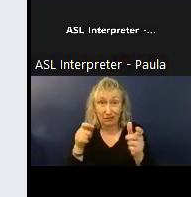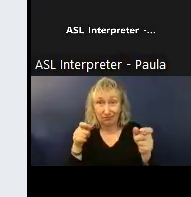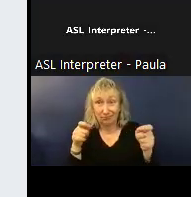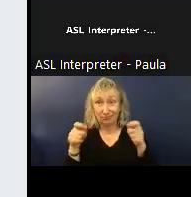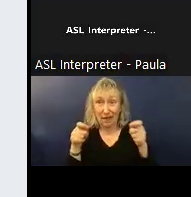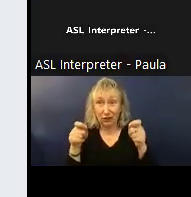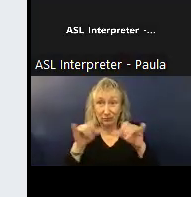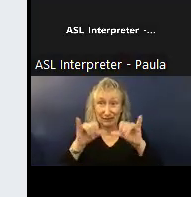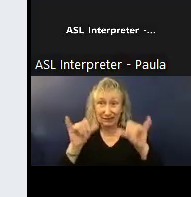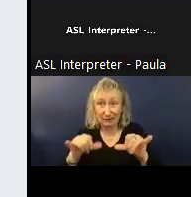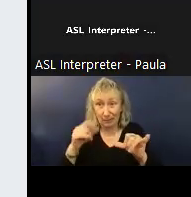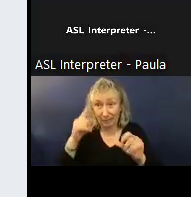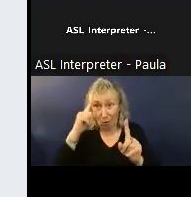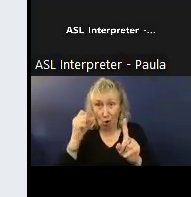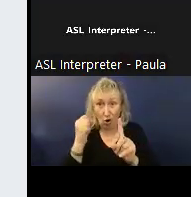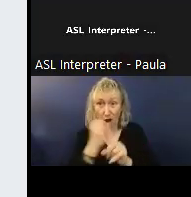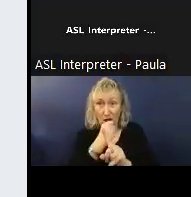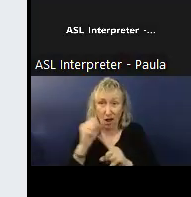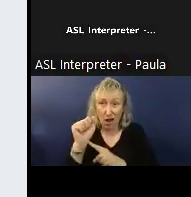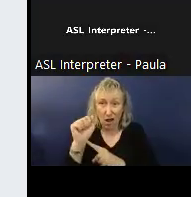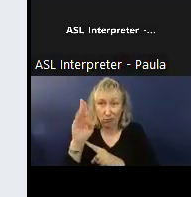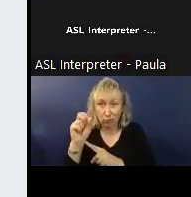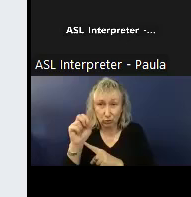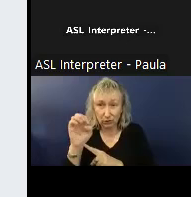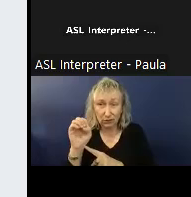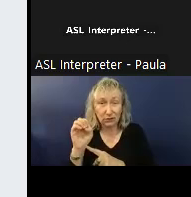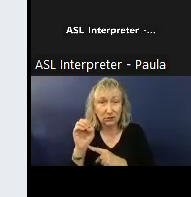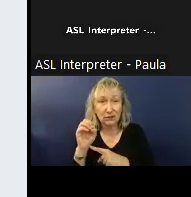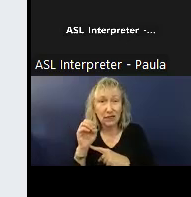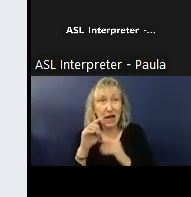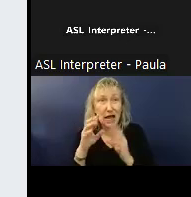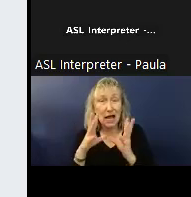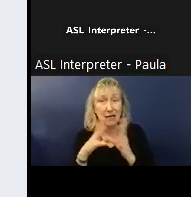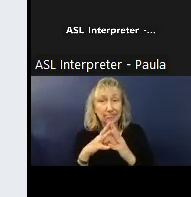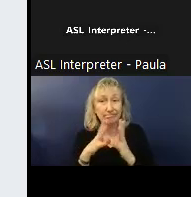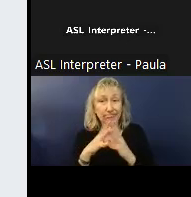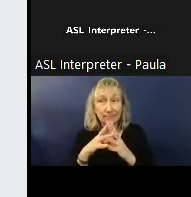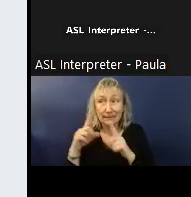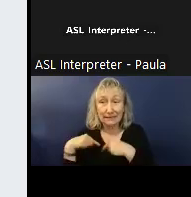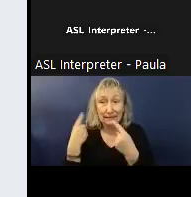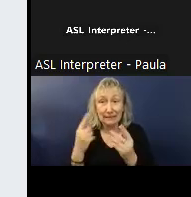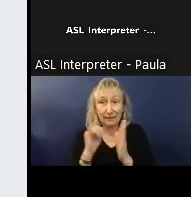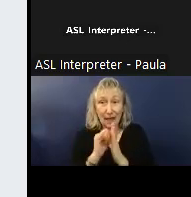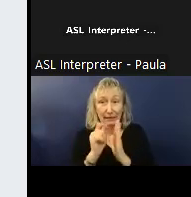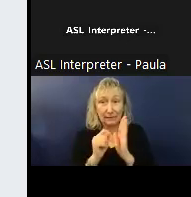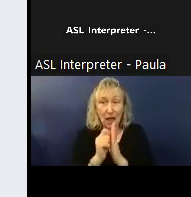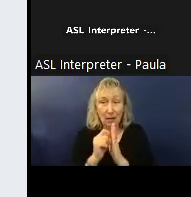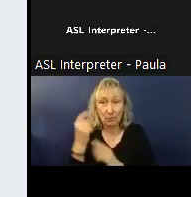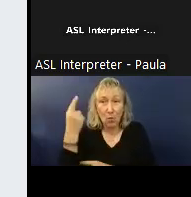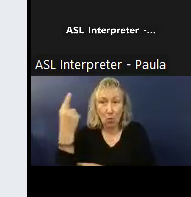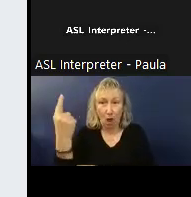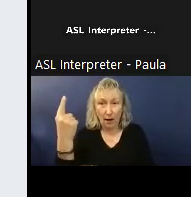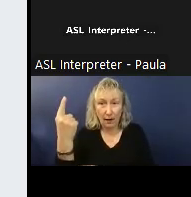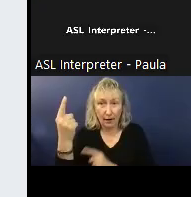system was created, we had one alleged victim per intake.